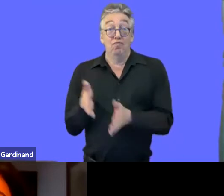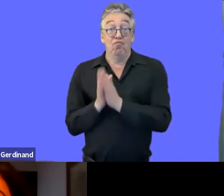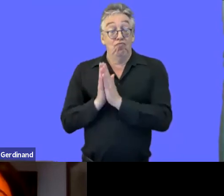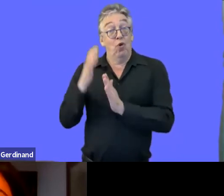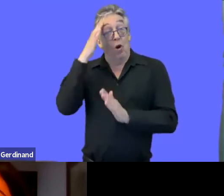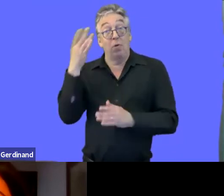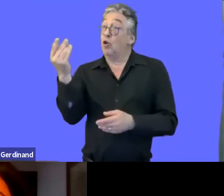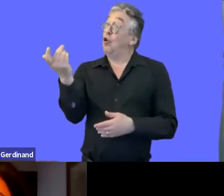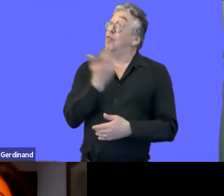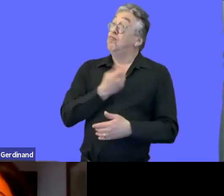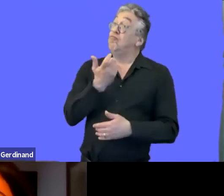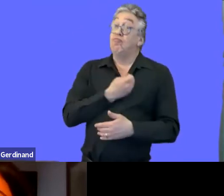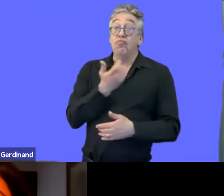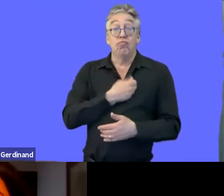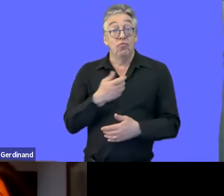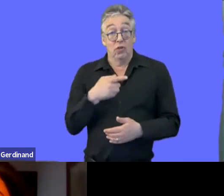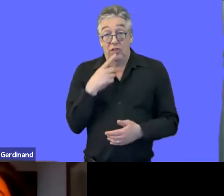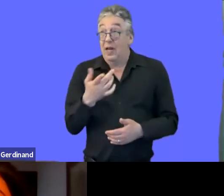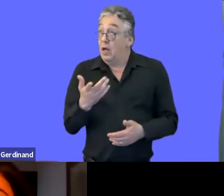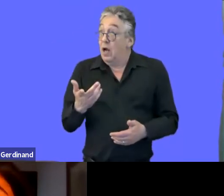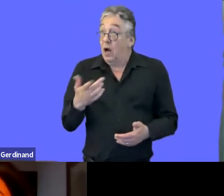and the period she spent in child care was excluded